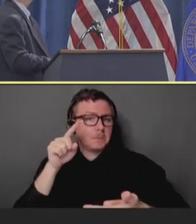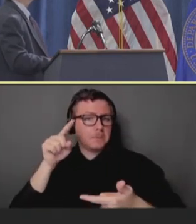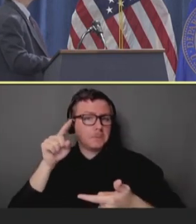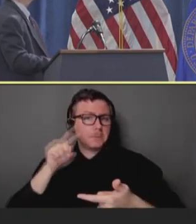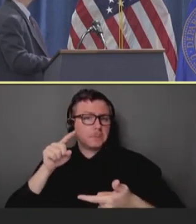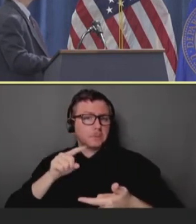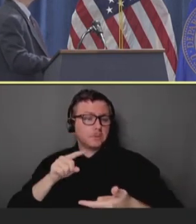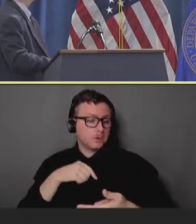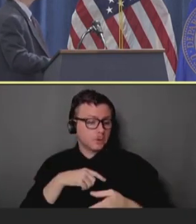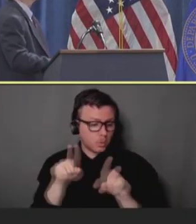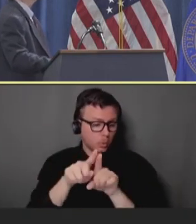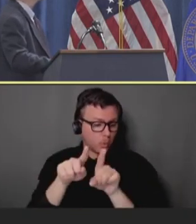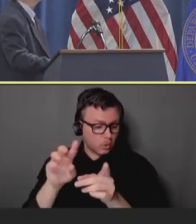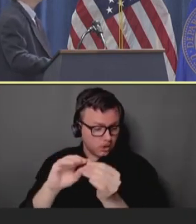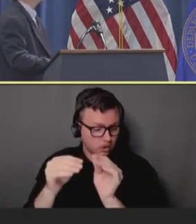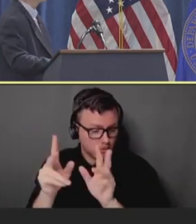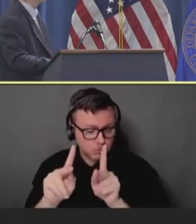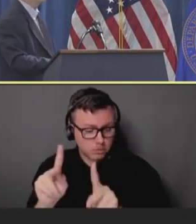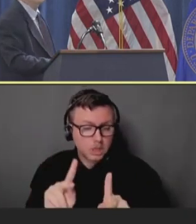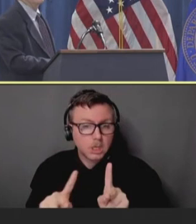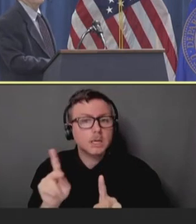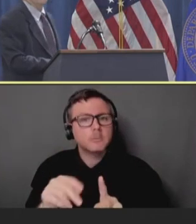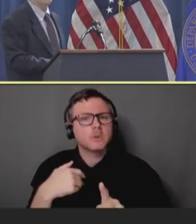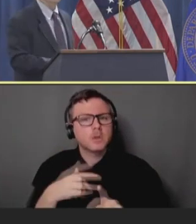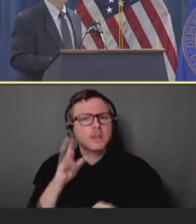people who say they will get them vaccinated right away.